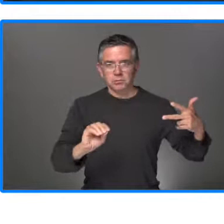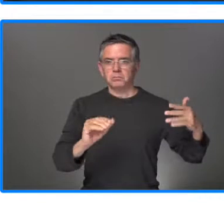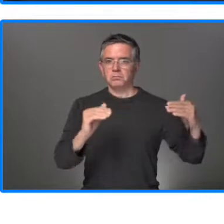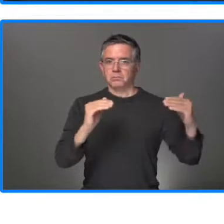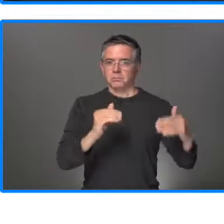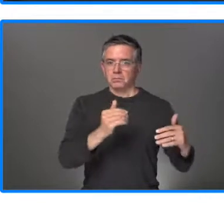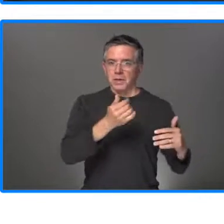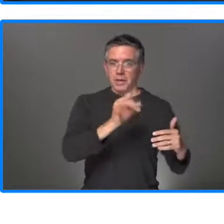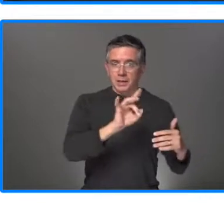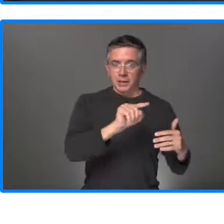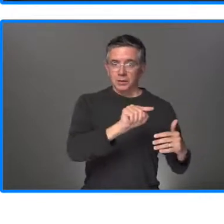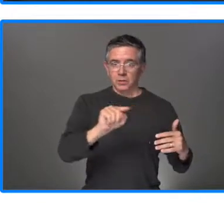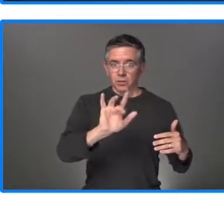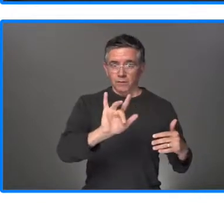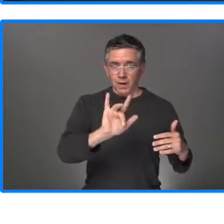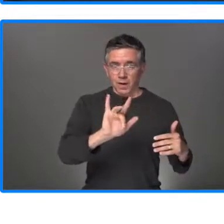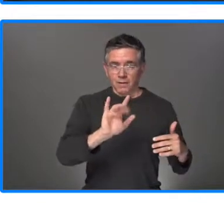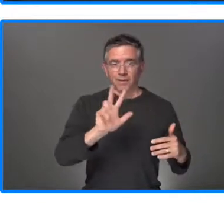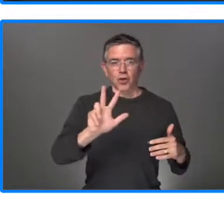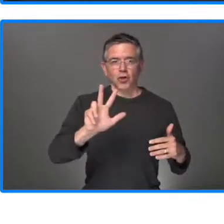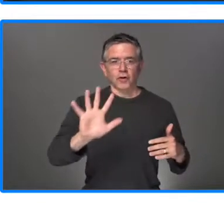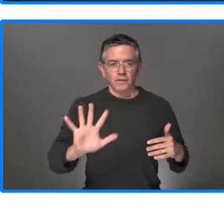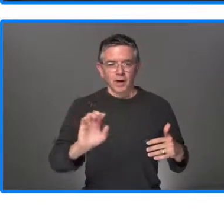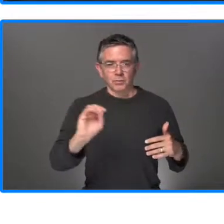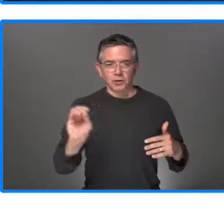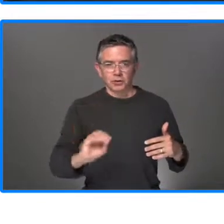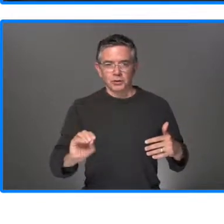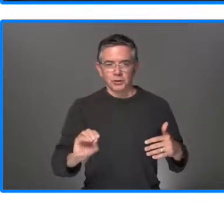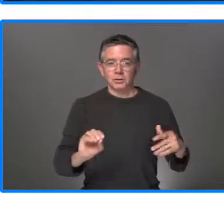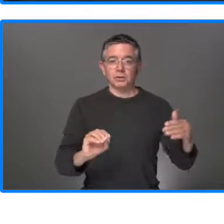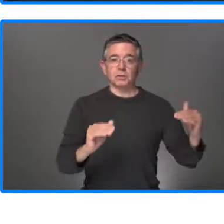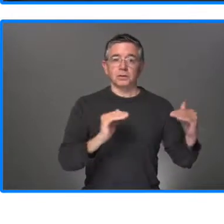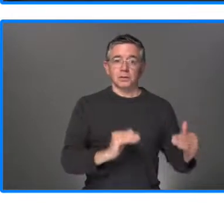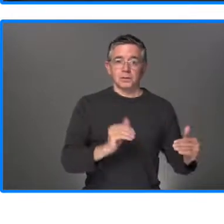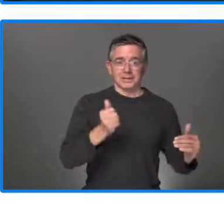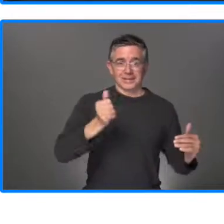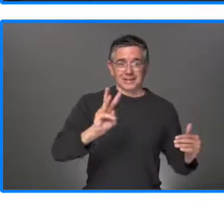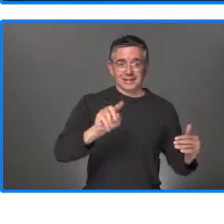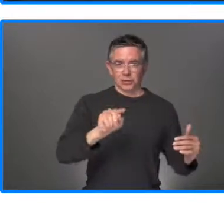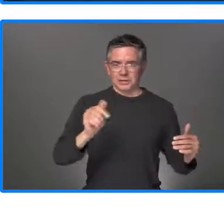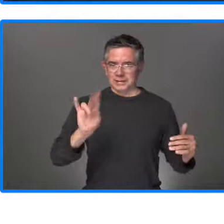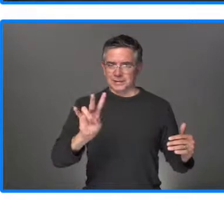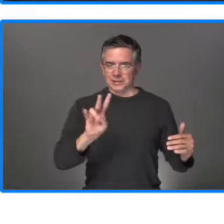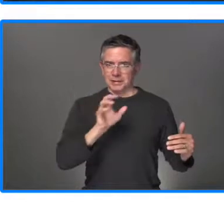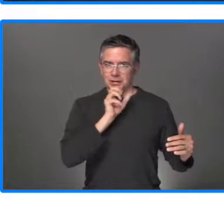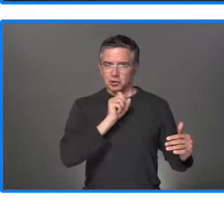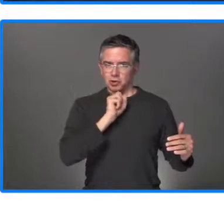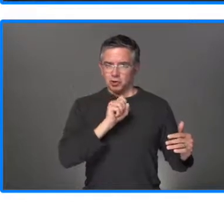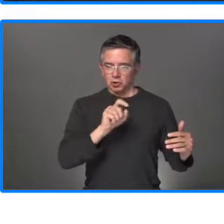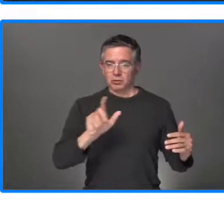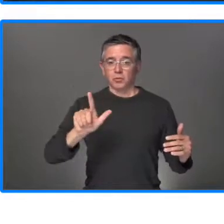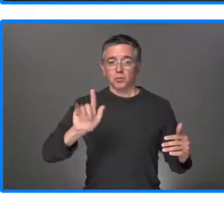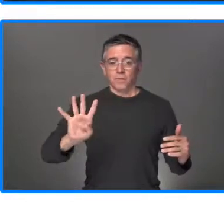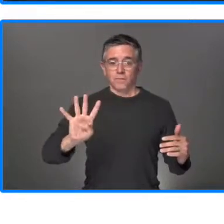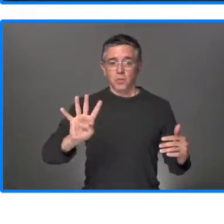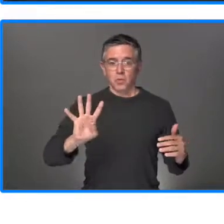and age 16 to 17 are at 24%. We know that, especially in those younger age ranges,